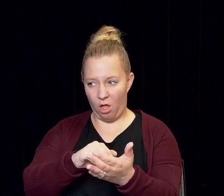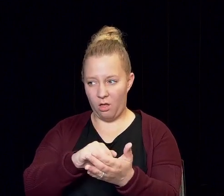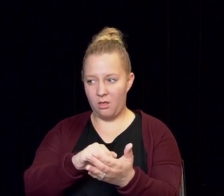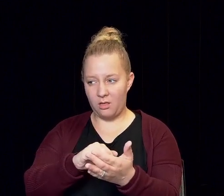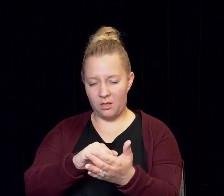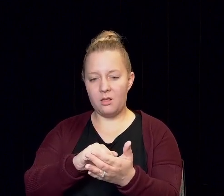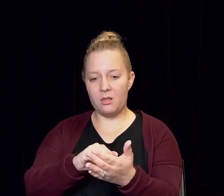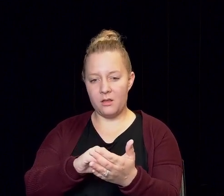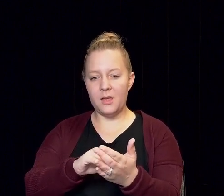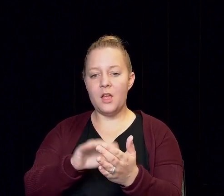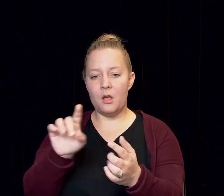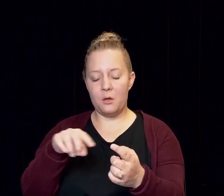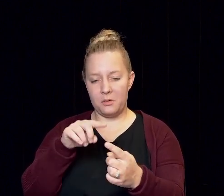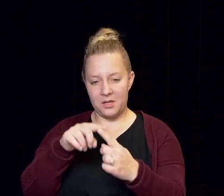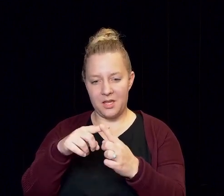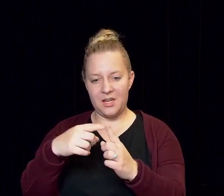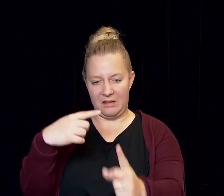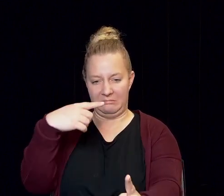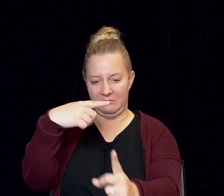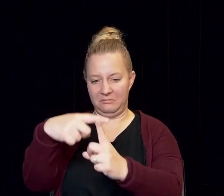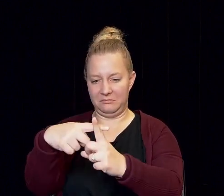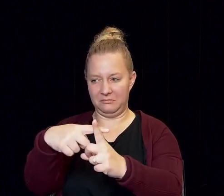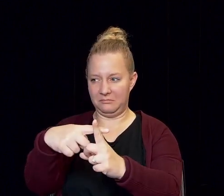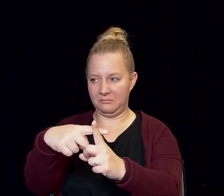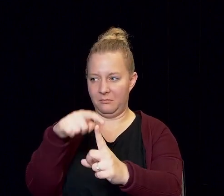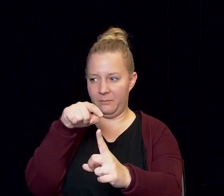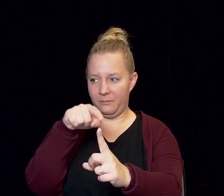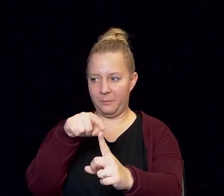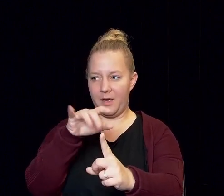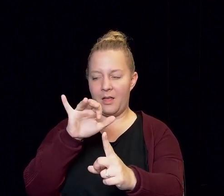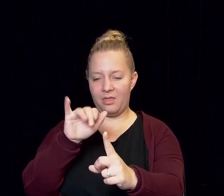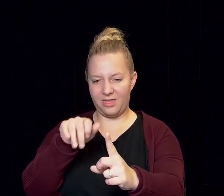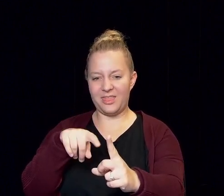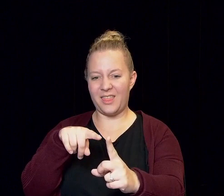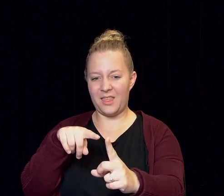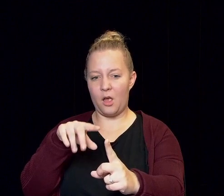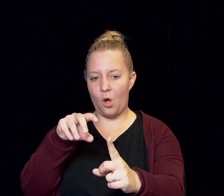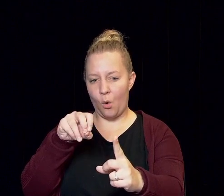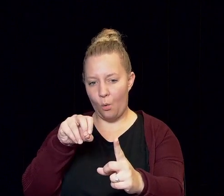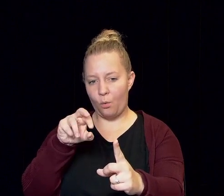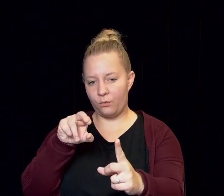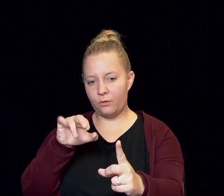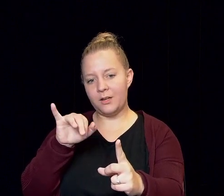And, you might to point to that and say that that's the origin if your arrow didn't print very well.